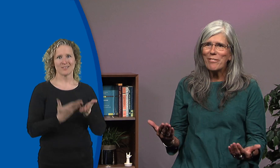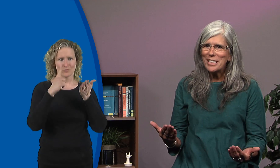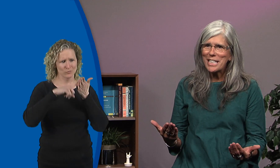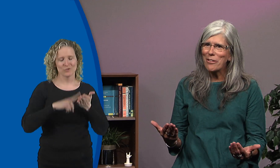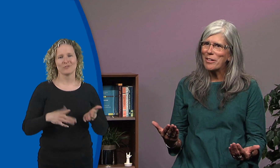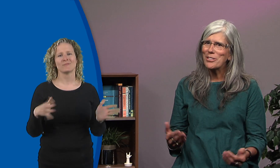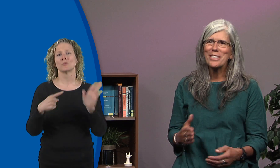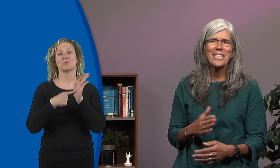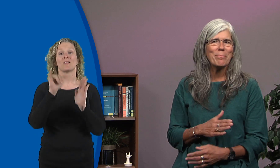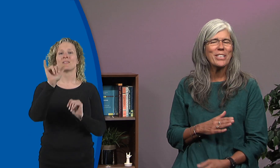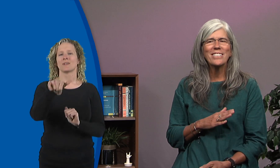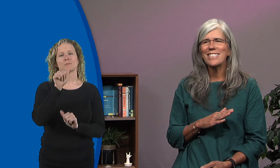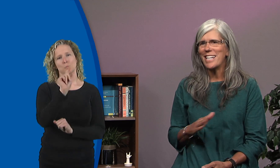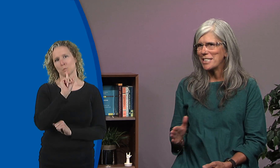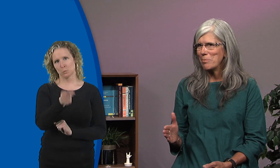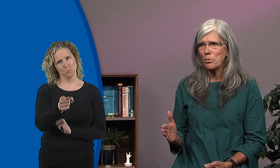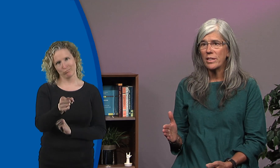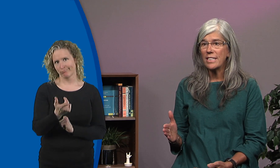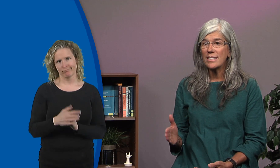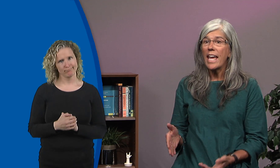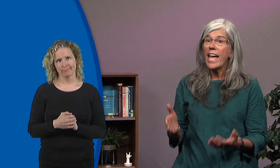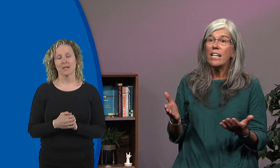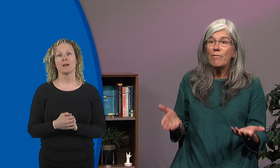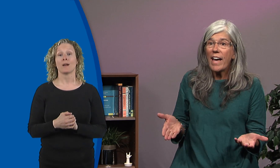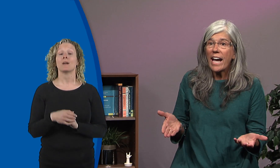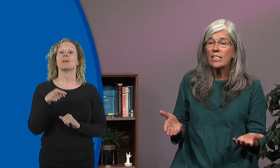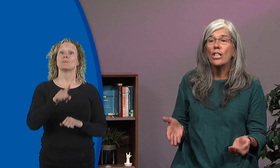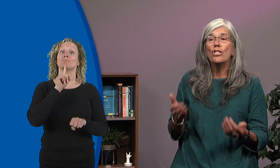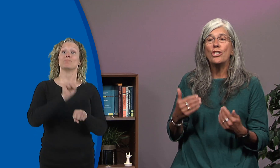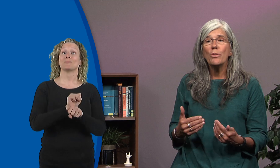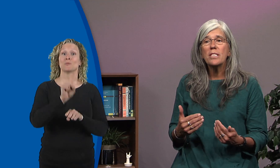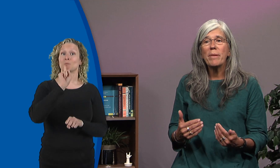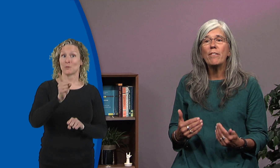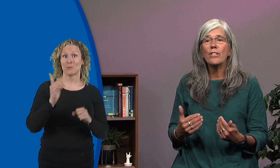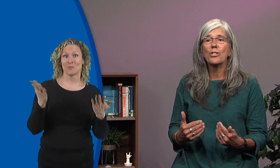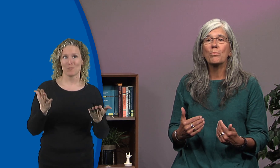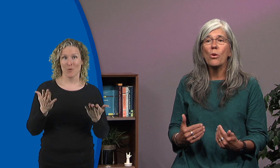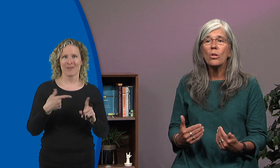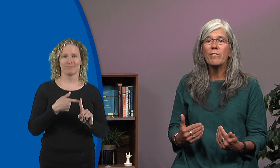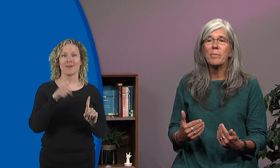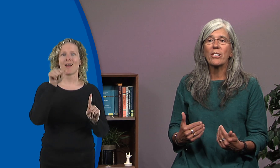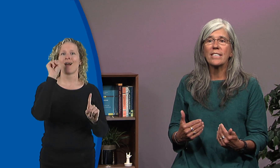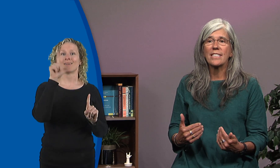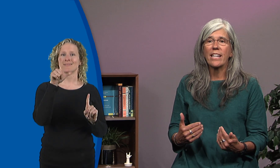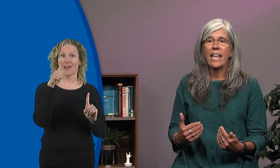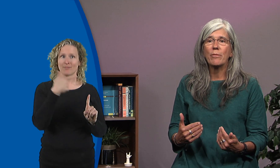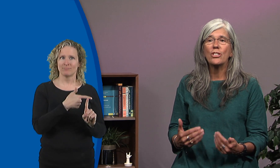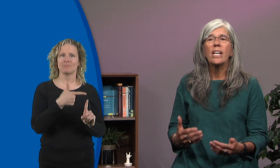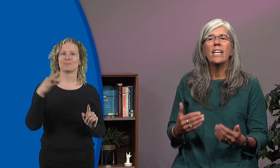The evidence, however, simply does not support this and, in fact, shows the beneficial role of American Sign Language